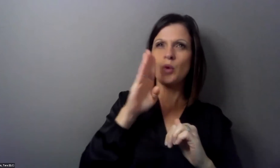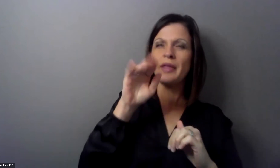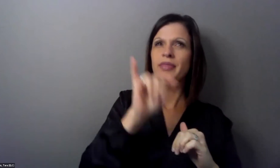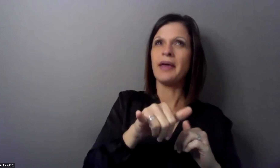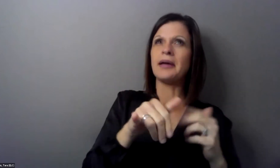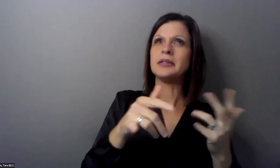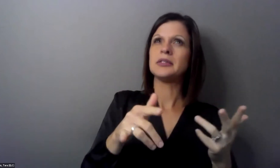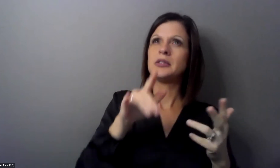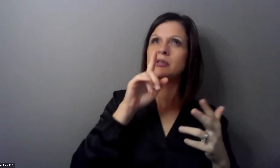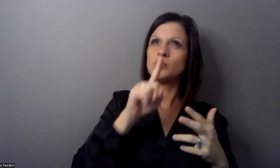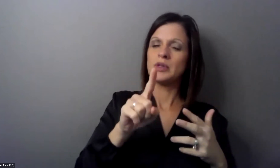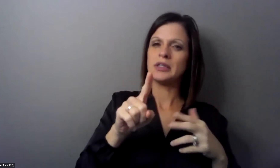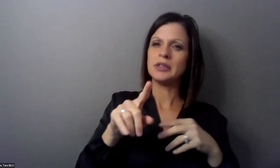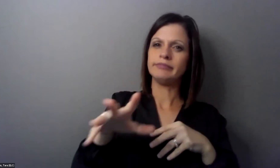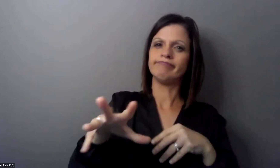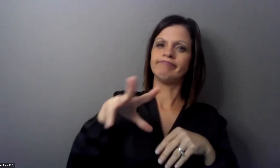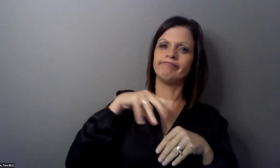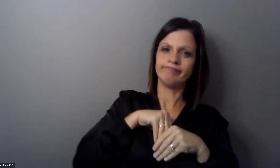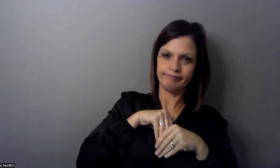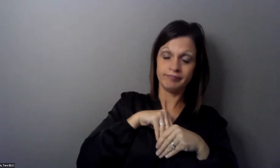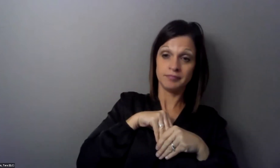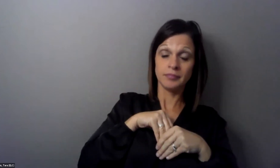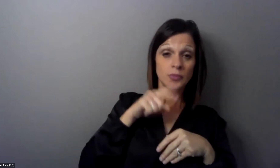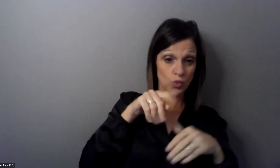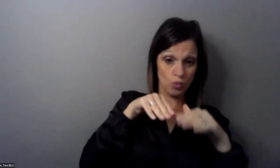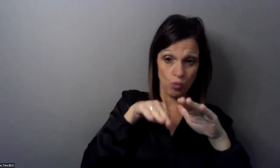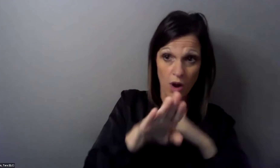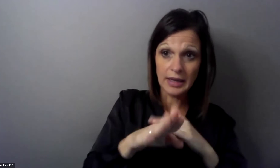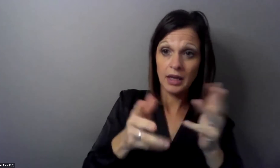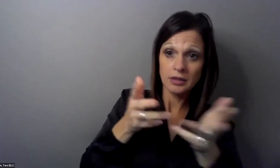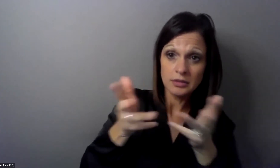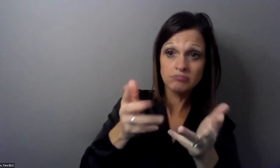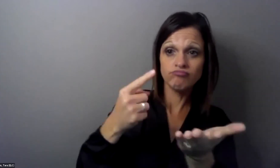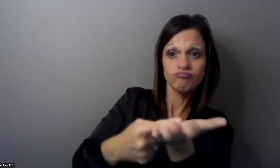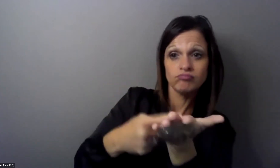when you walk into the door having conversations with the provider because often times